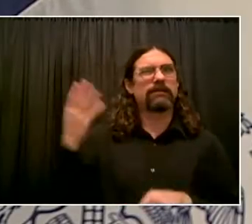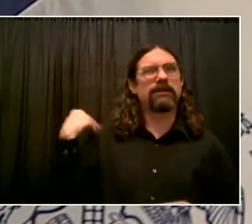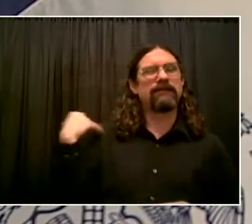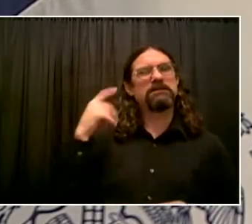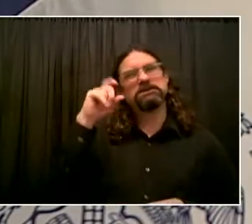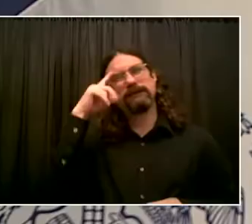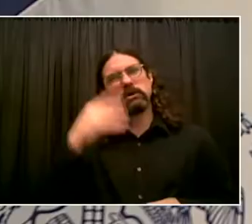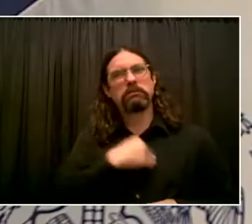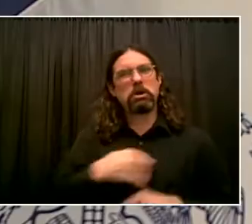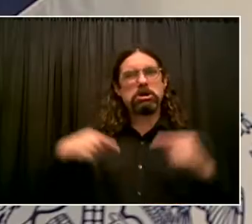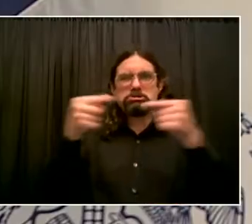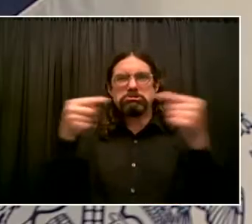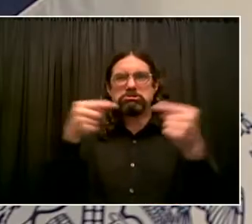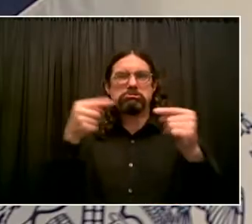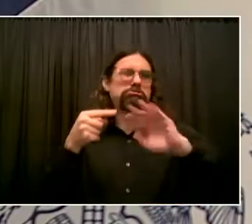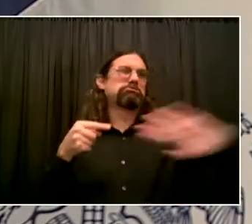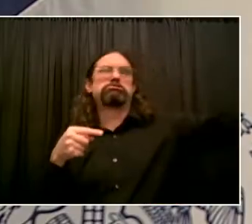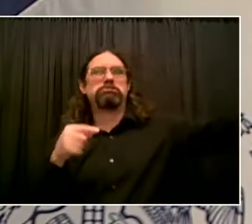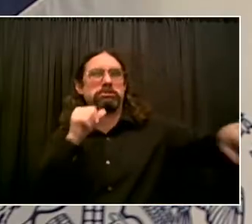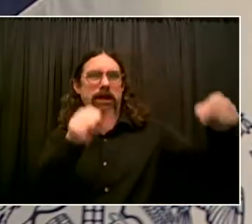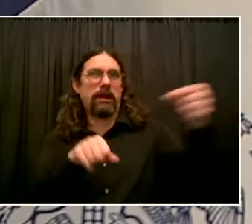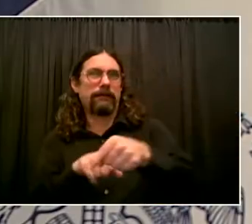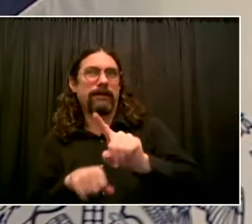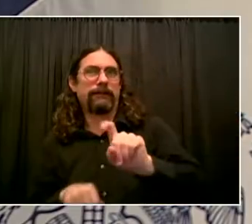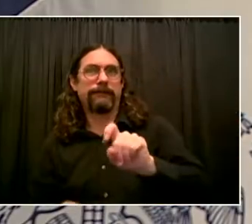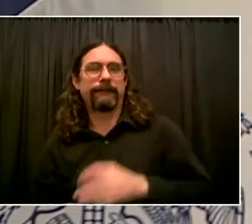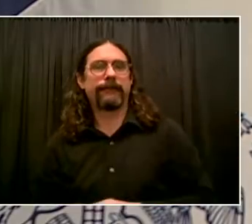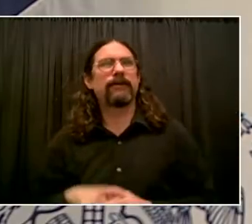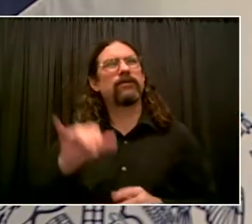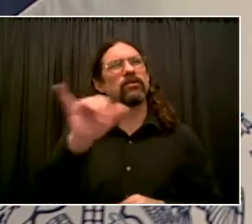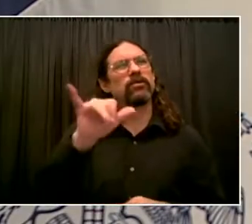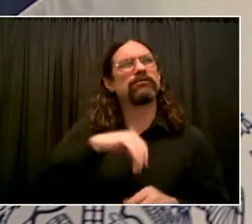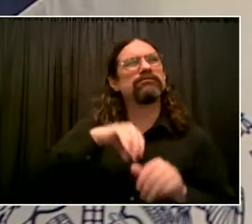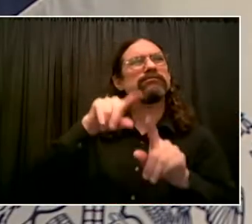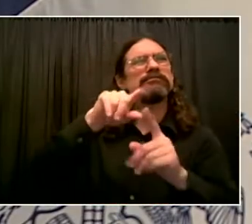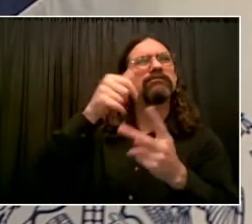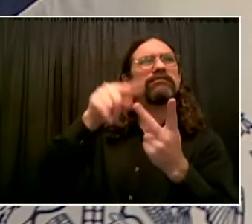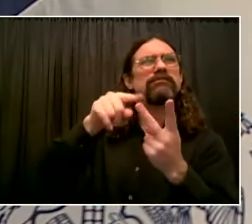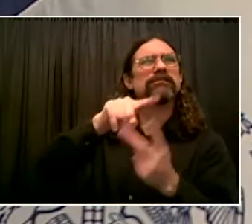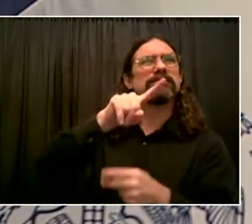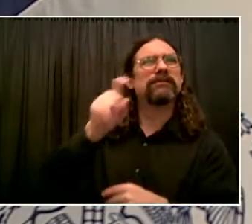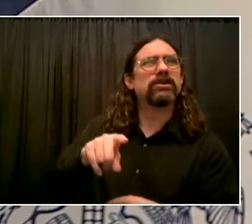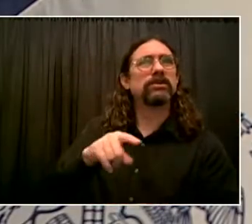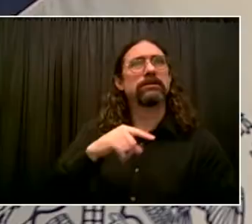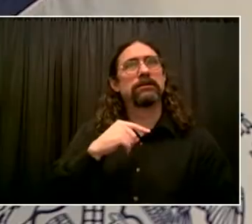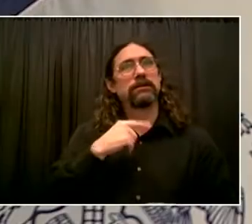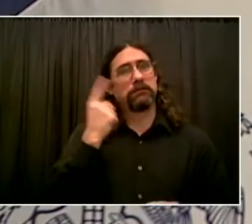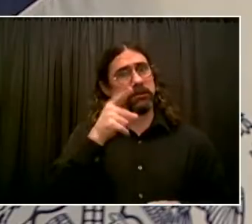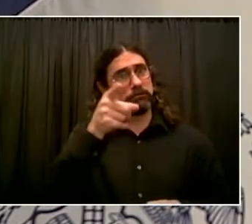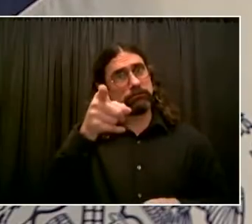ABOUT WHAT YOU HAVE BEEN ABLE TO ACCOMPLISH ON THE MASS TRANSIT